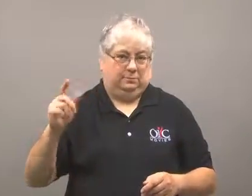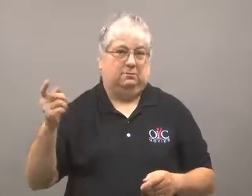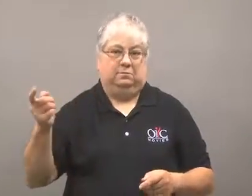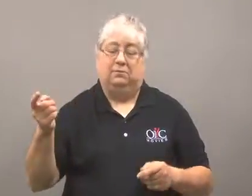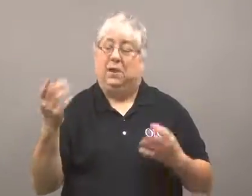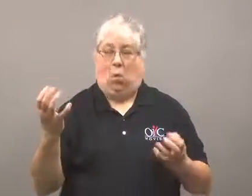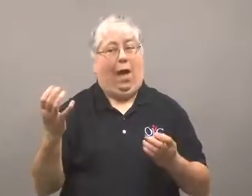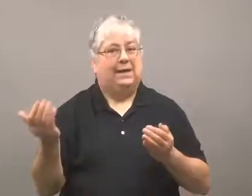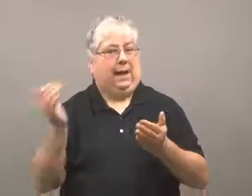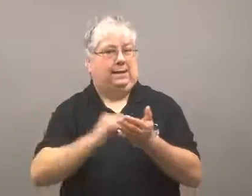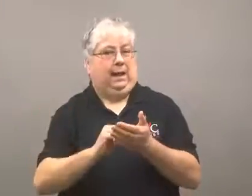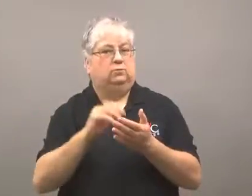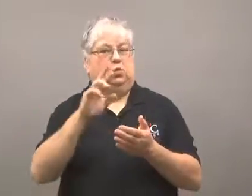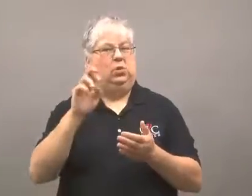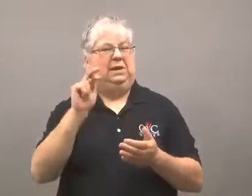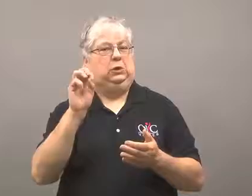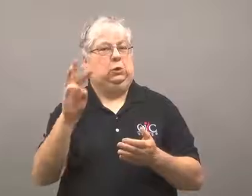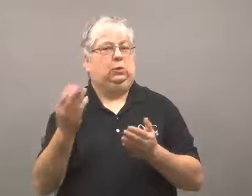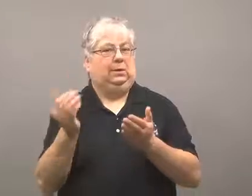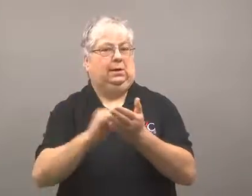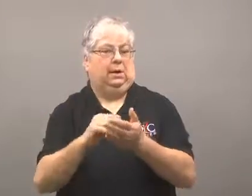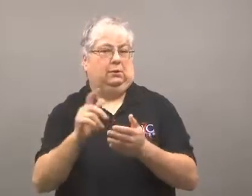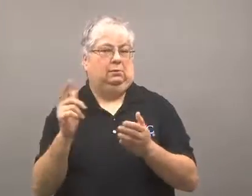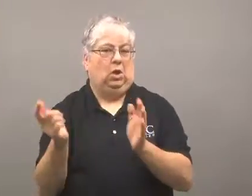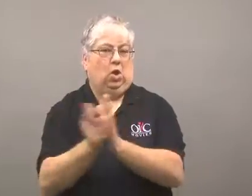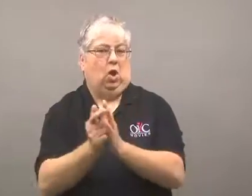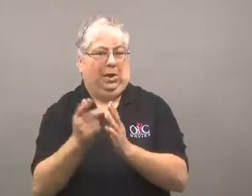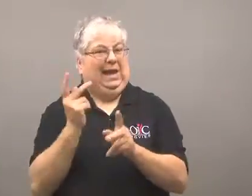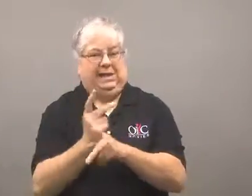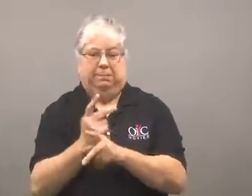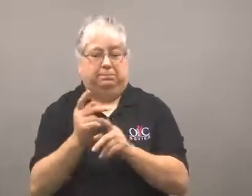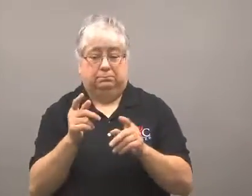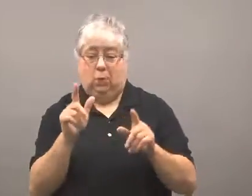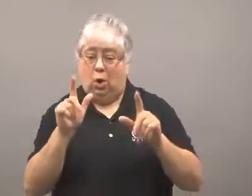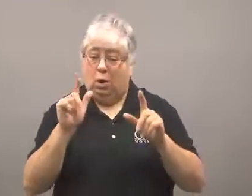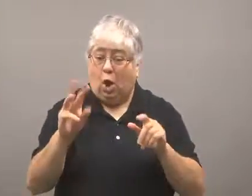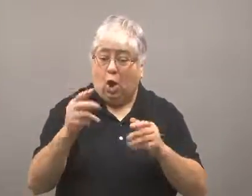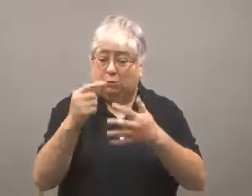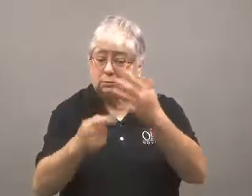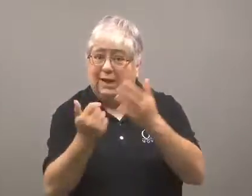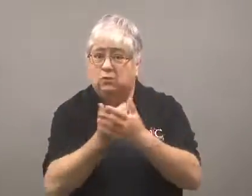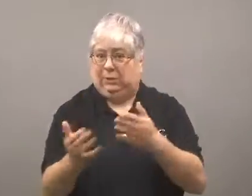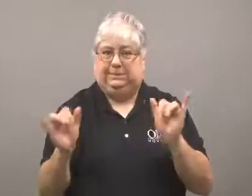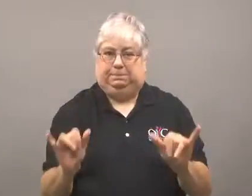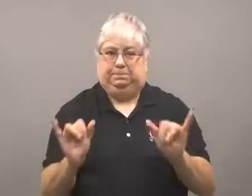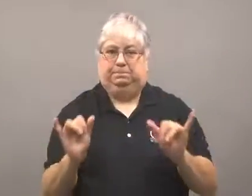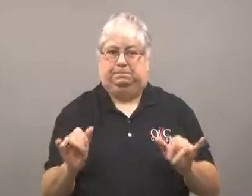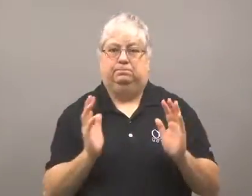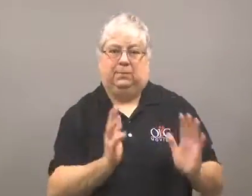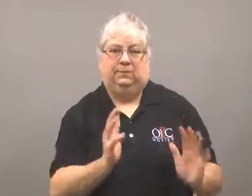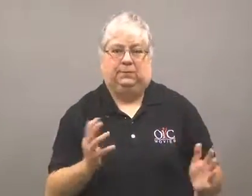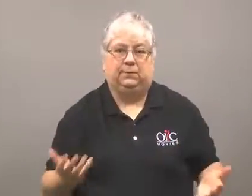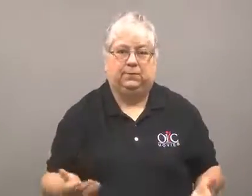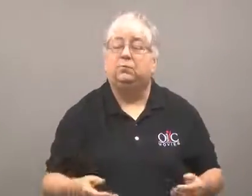He wants to renew the law and keep all its provisions intact.